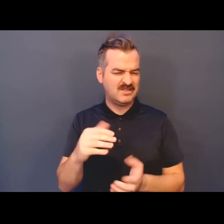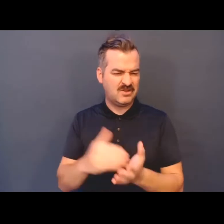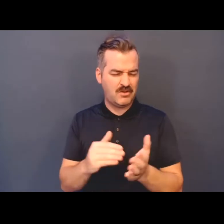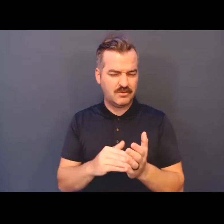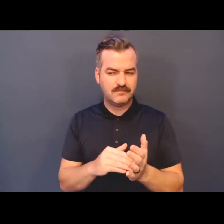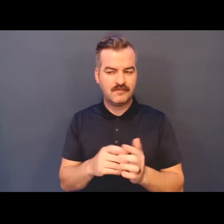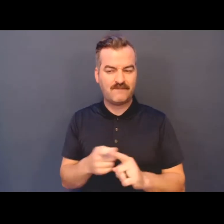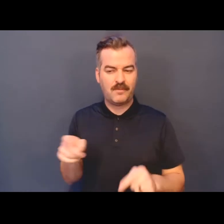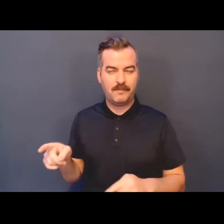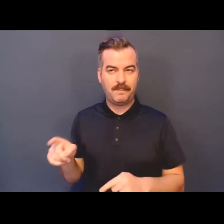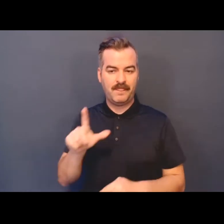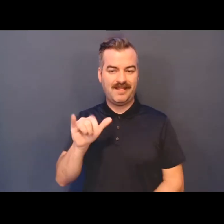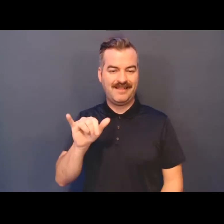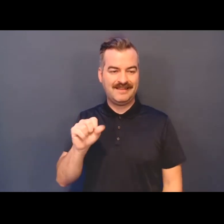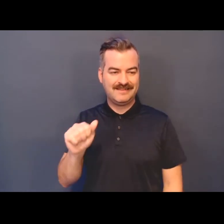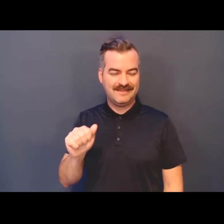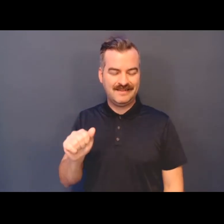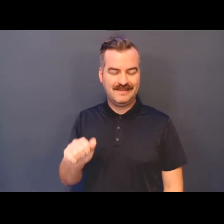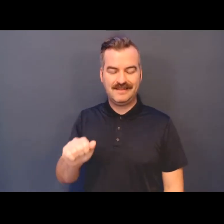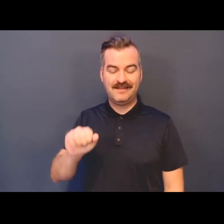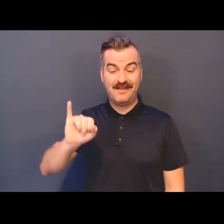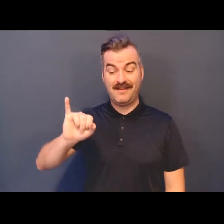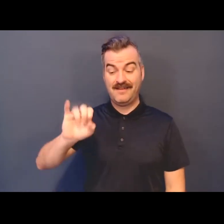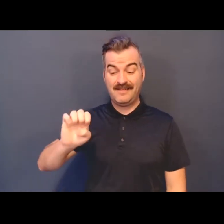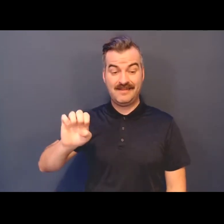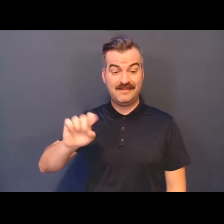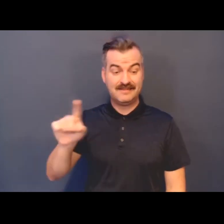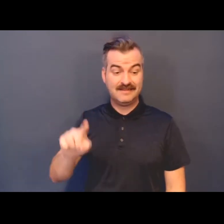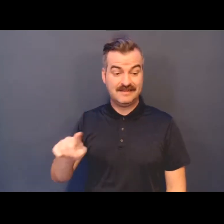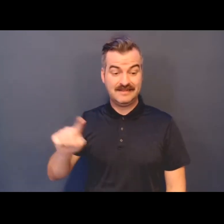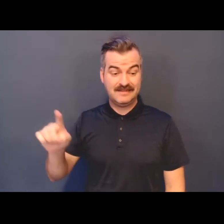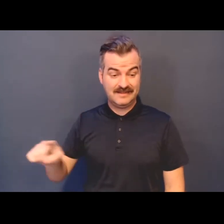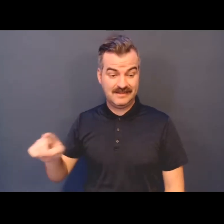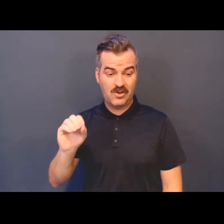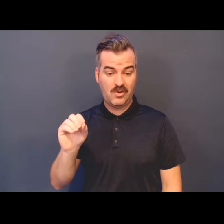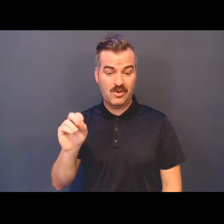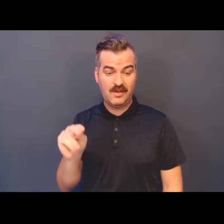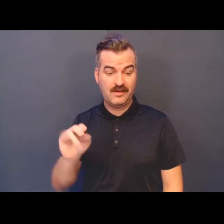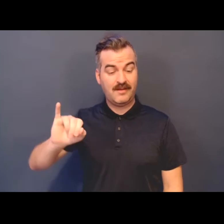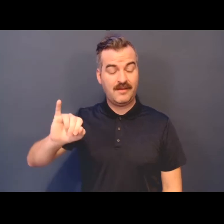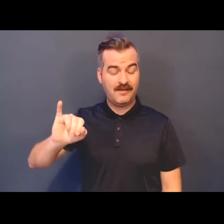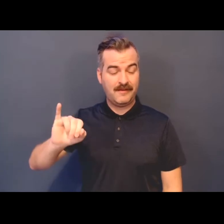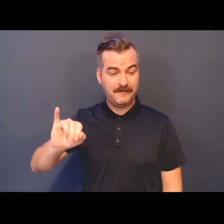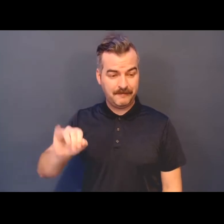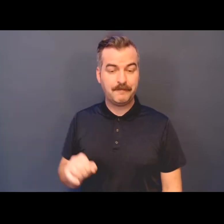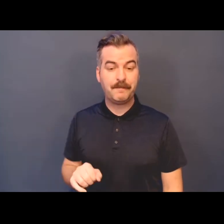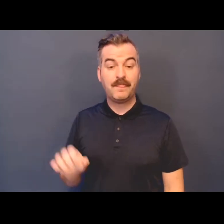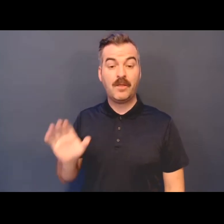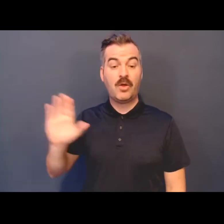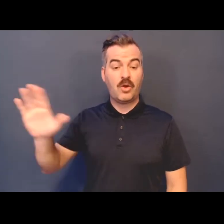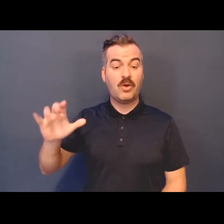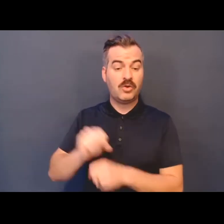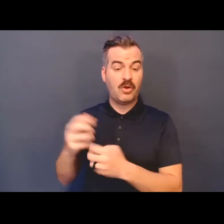15:13:05 by Lisa Hughes oni that's IEZZO, and I, and her colleagues found that and this